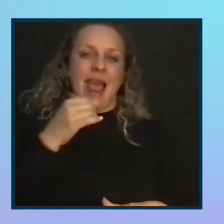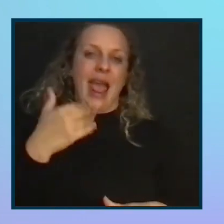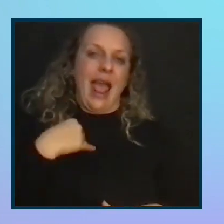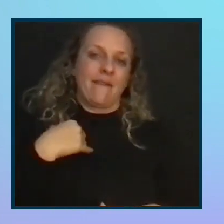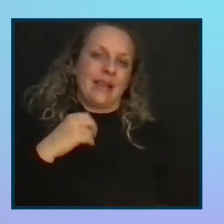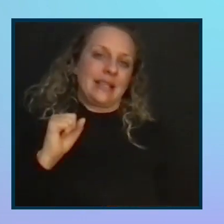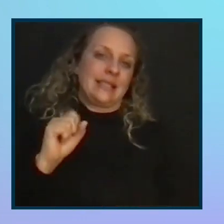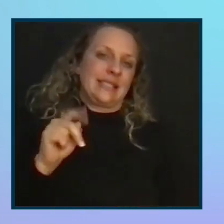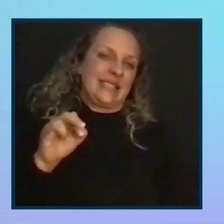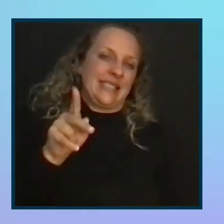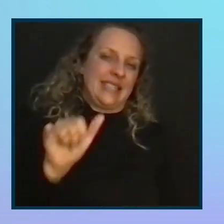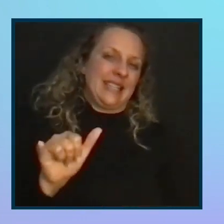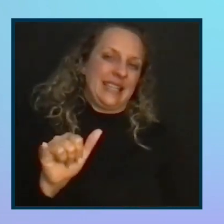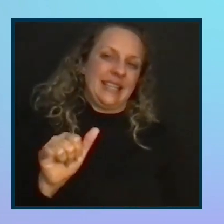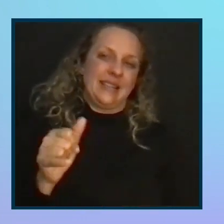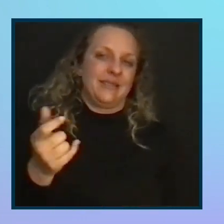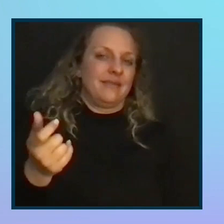was more beneficial for more people.